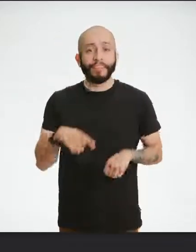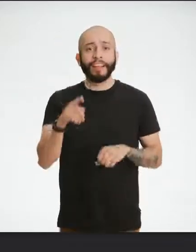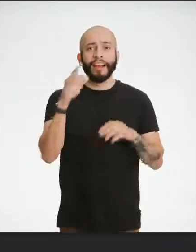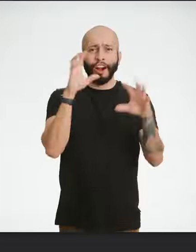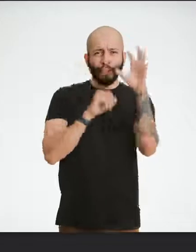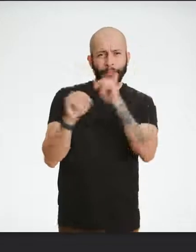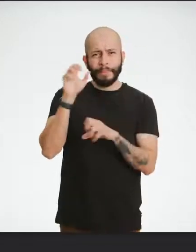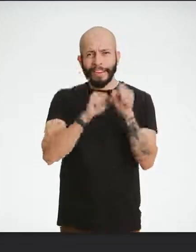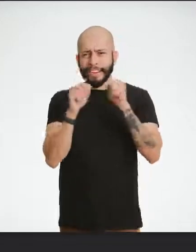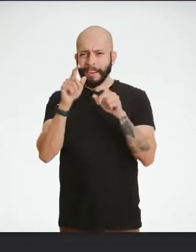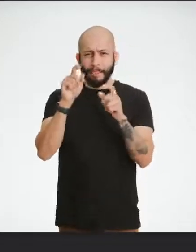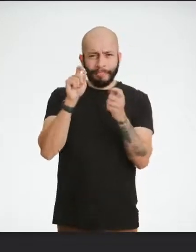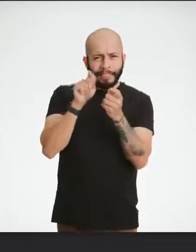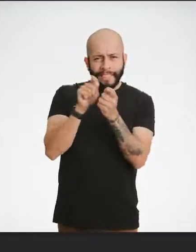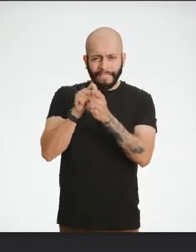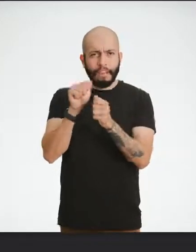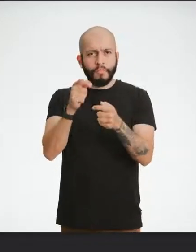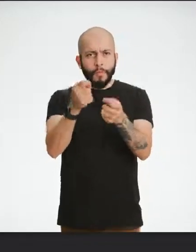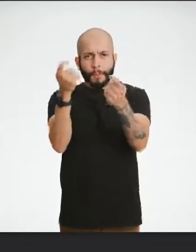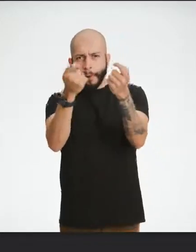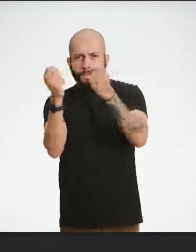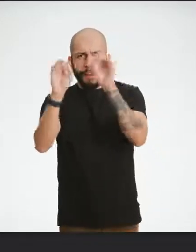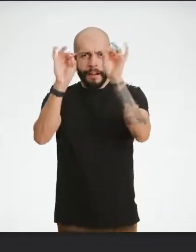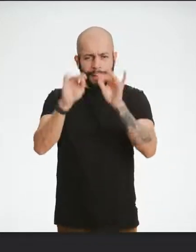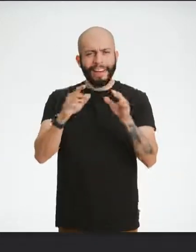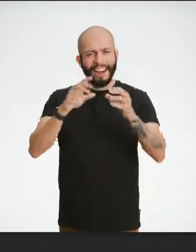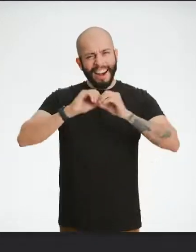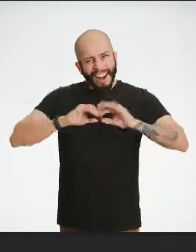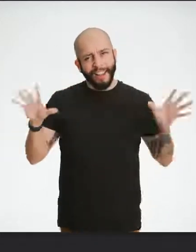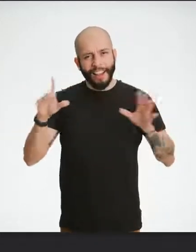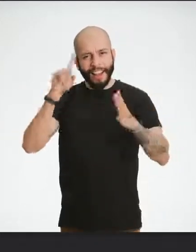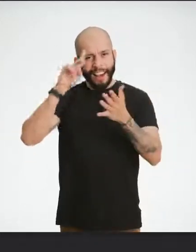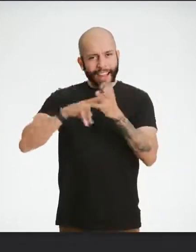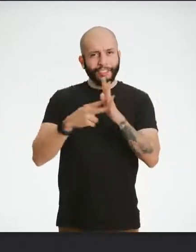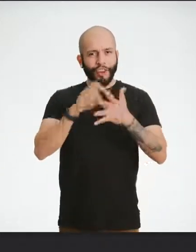By removing assumptions about specific types, you can be more clear about the intent of